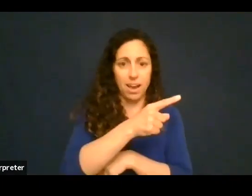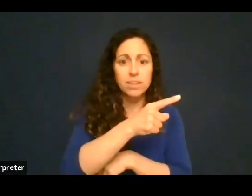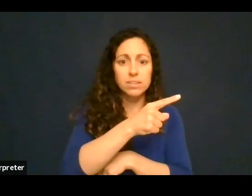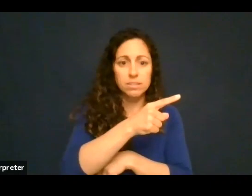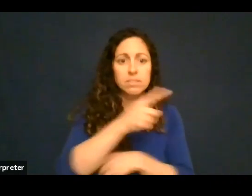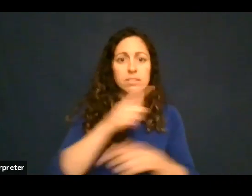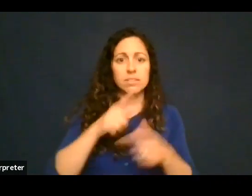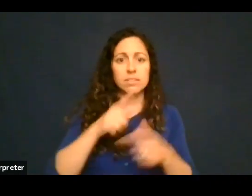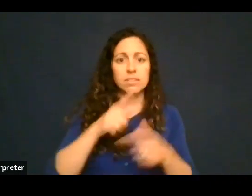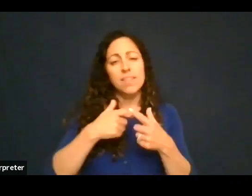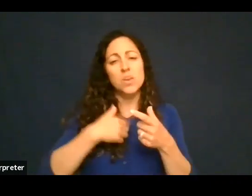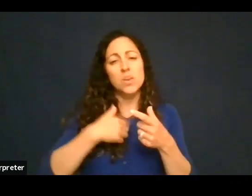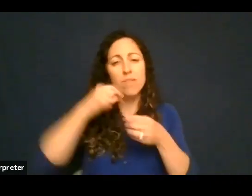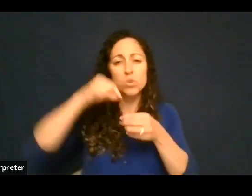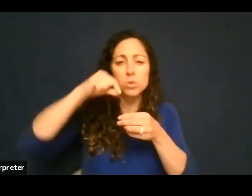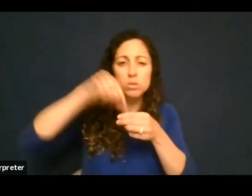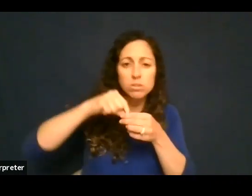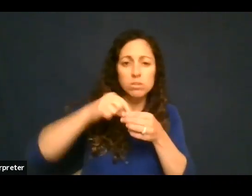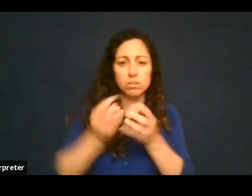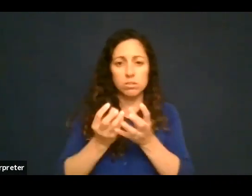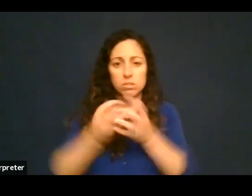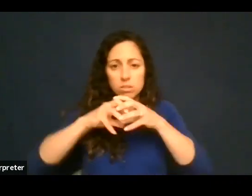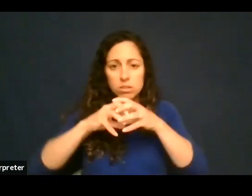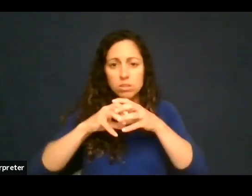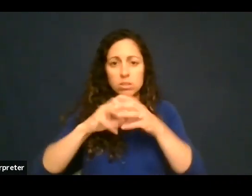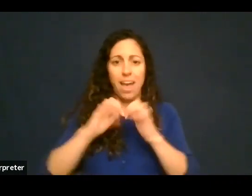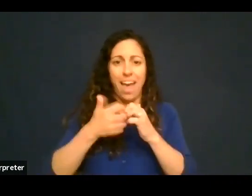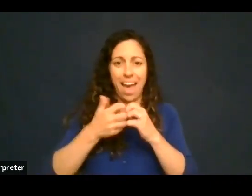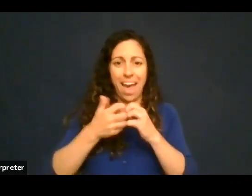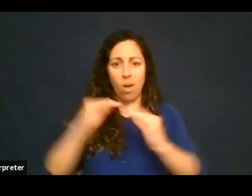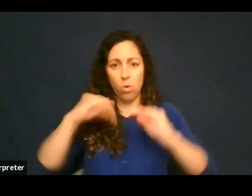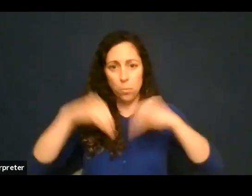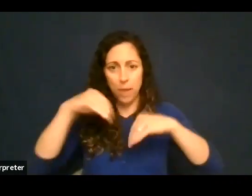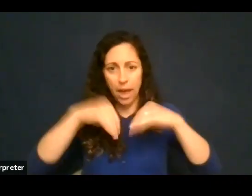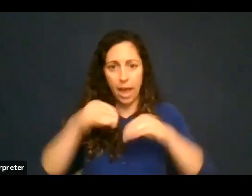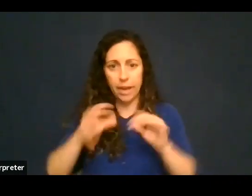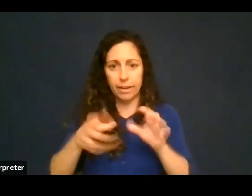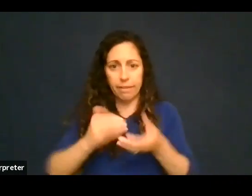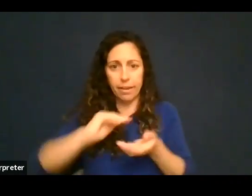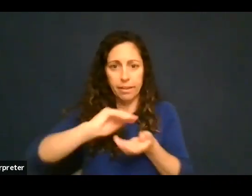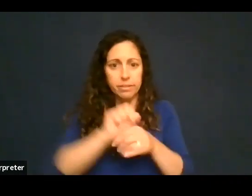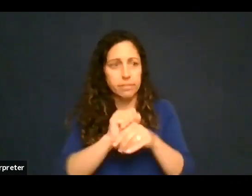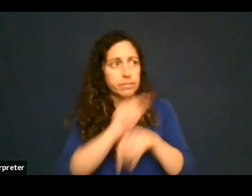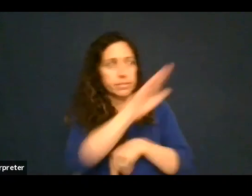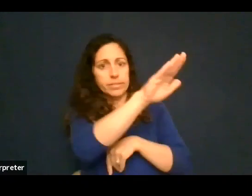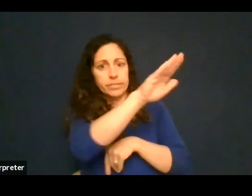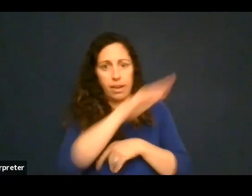and some instructions on how you send it back to be tested. For the other part of it, the genetic counseling,